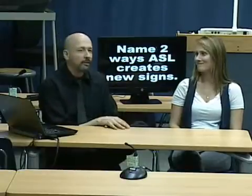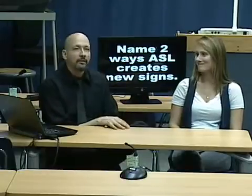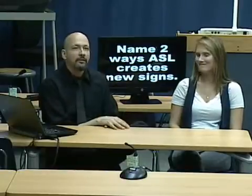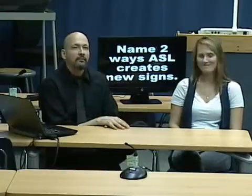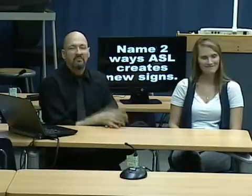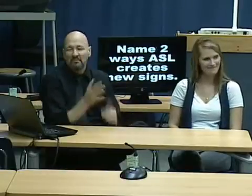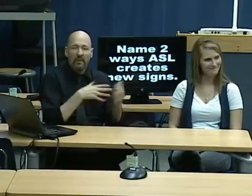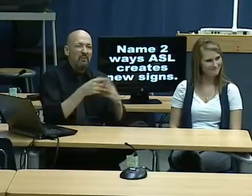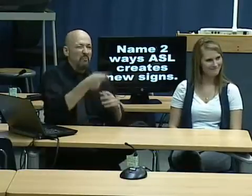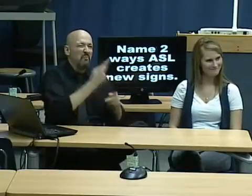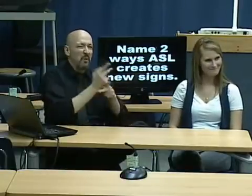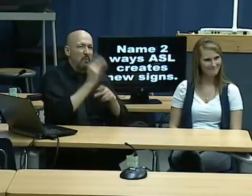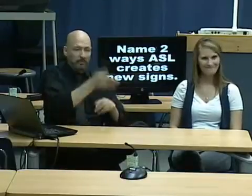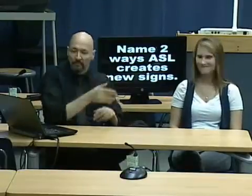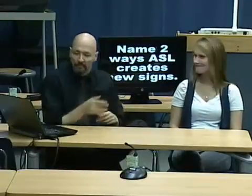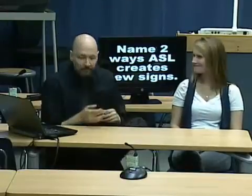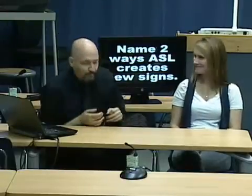It doesn't matter. They'll take care of it.